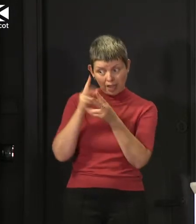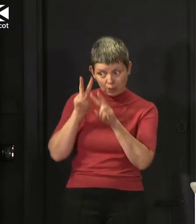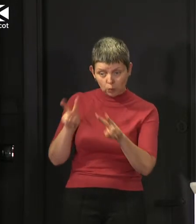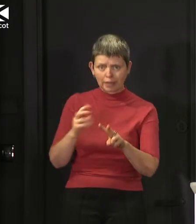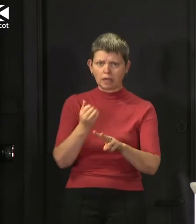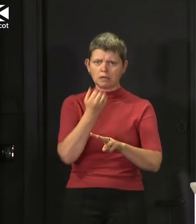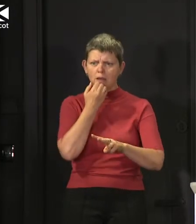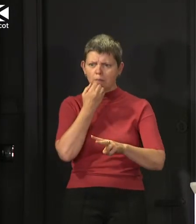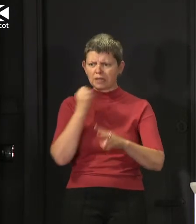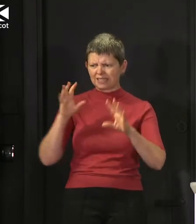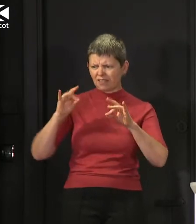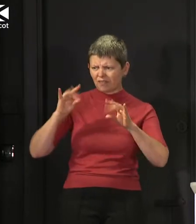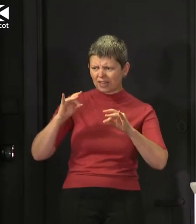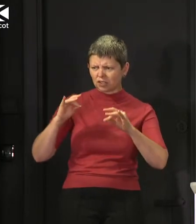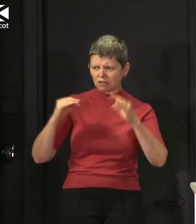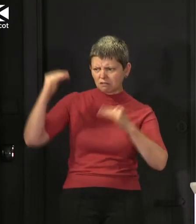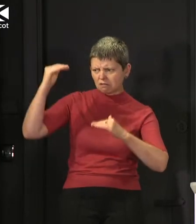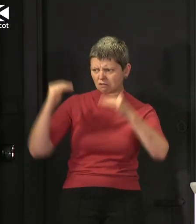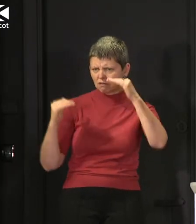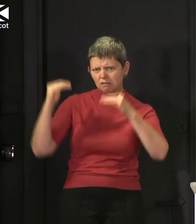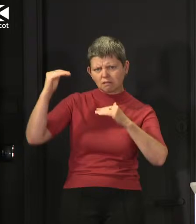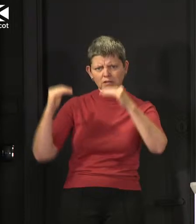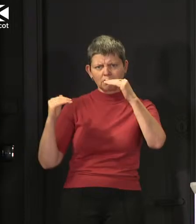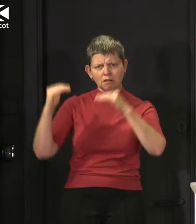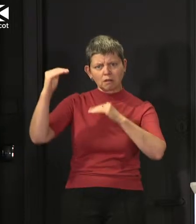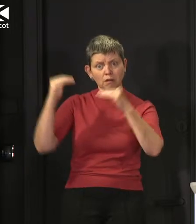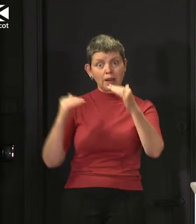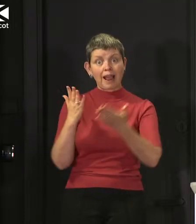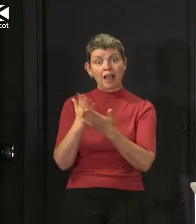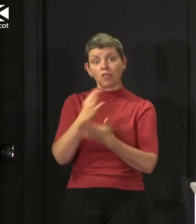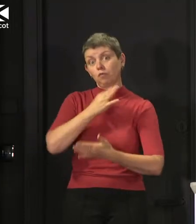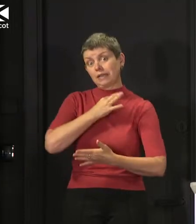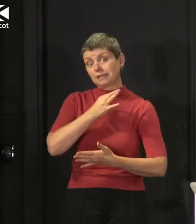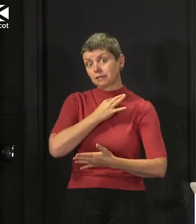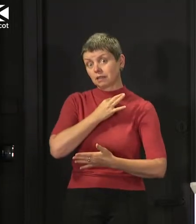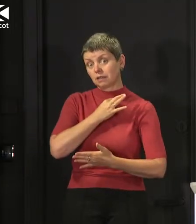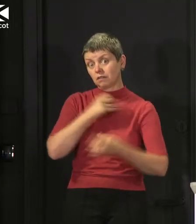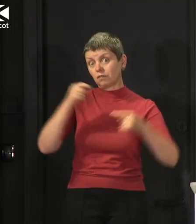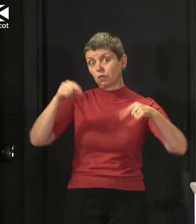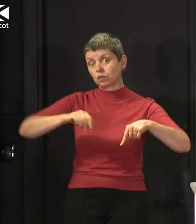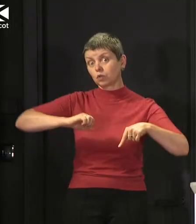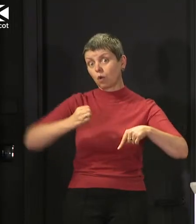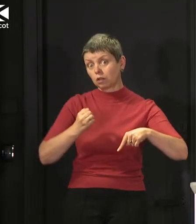at levels of infection and therefore the risk that flows from that, and that's what we will